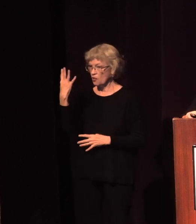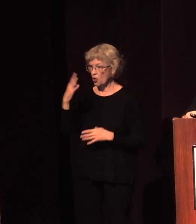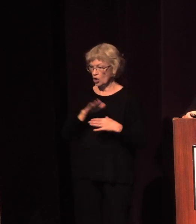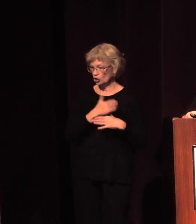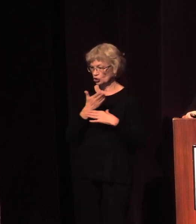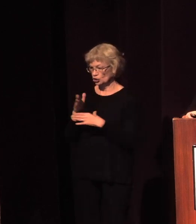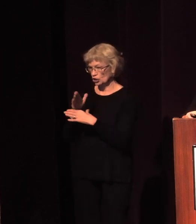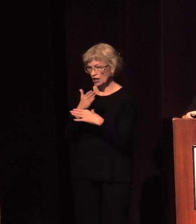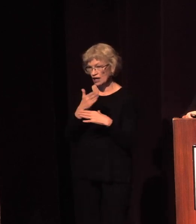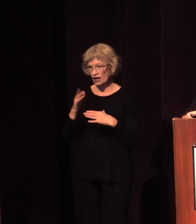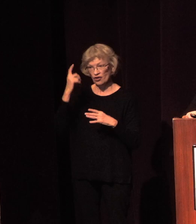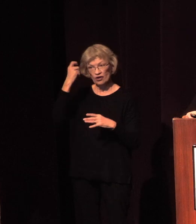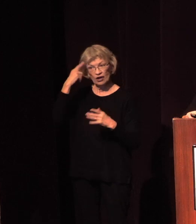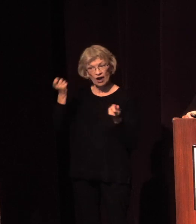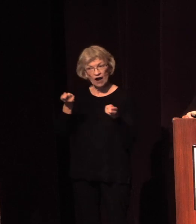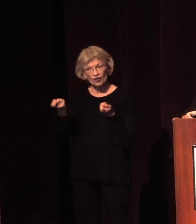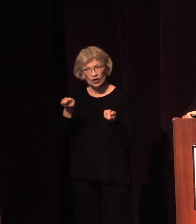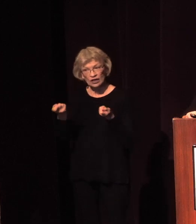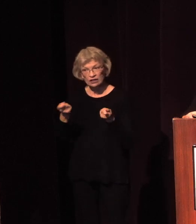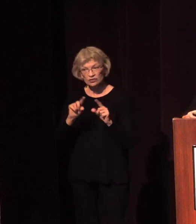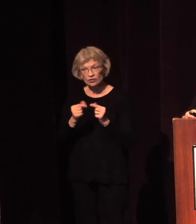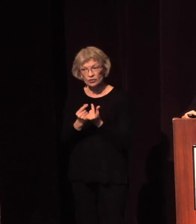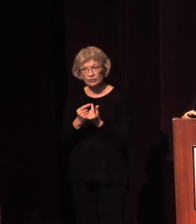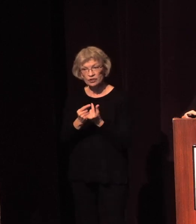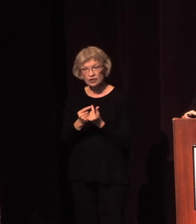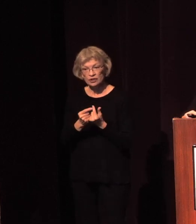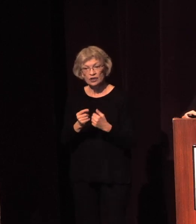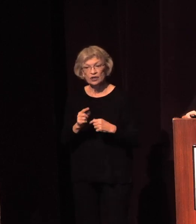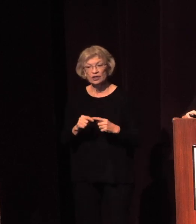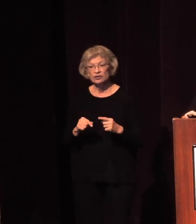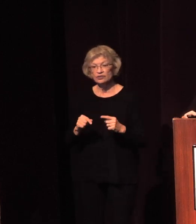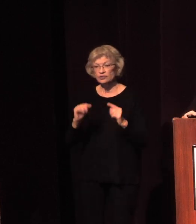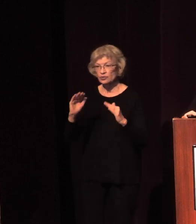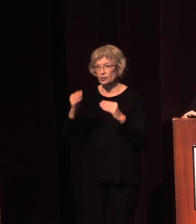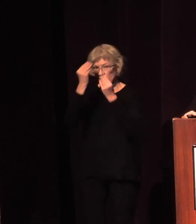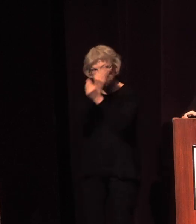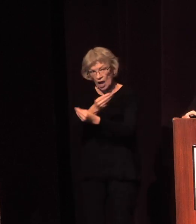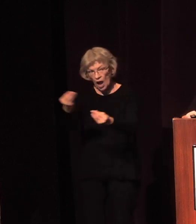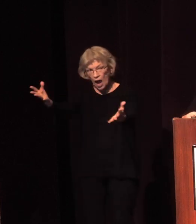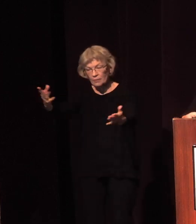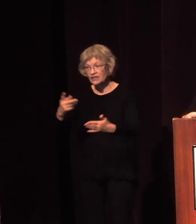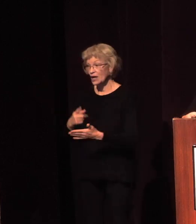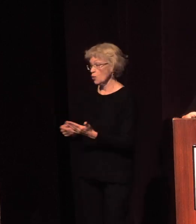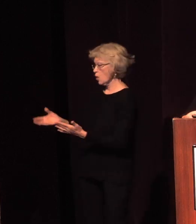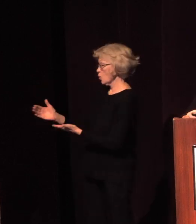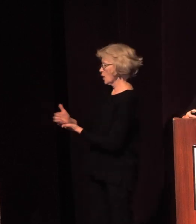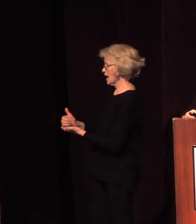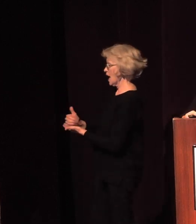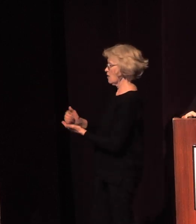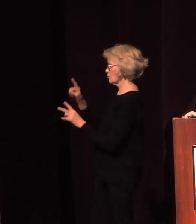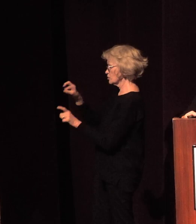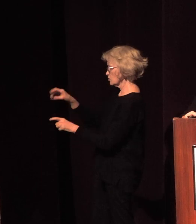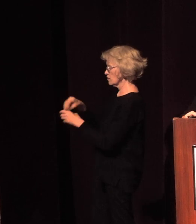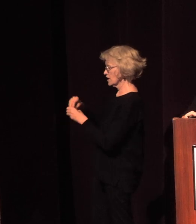coordinated this afternoon's and service event as representatives from the four shared governance groups to update the campus on